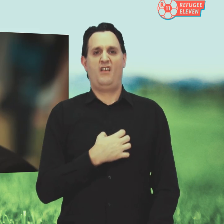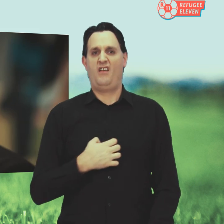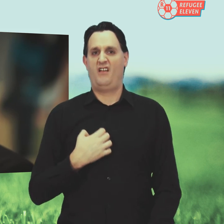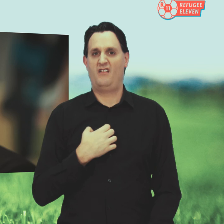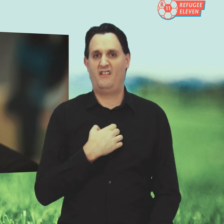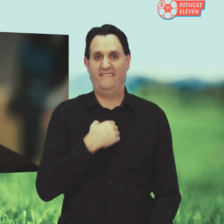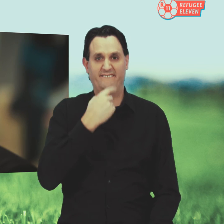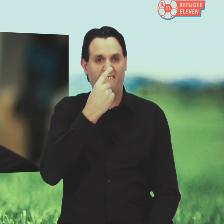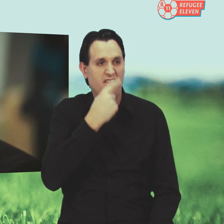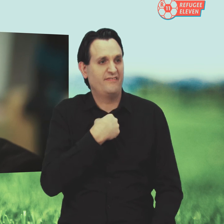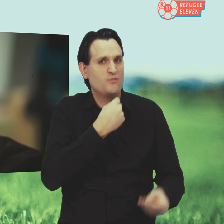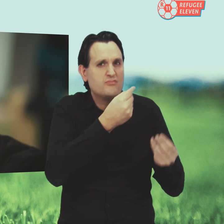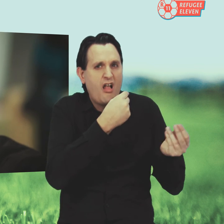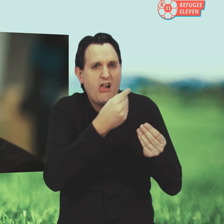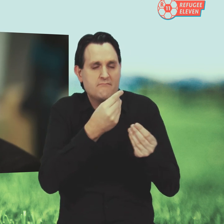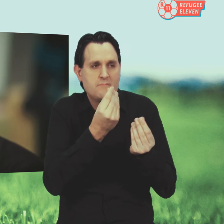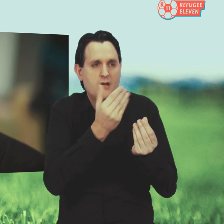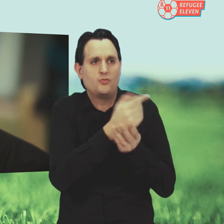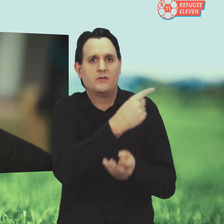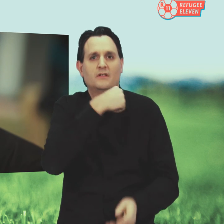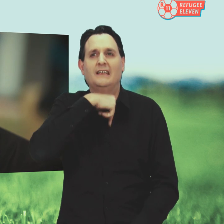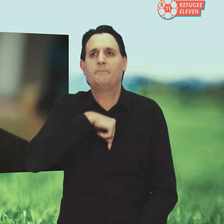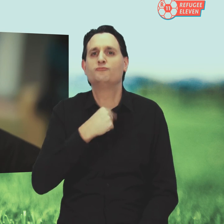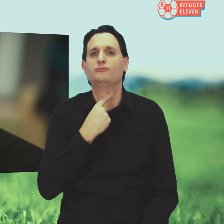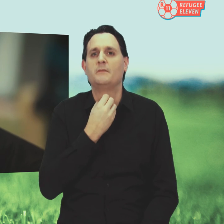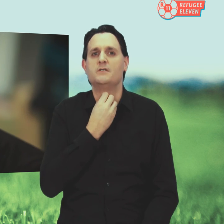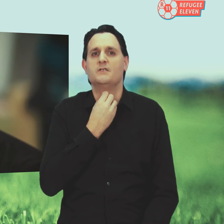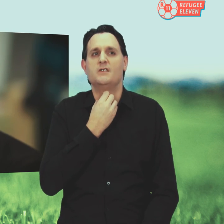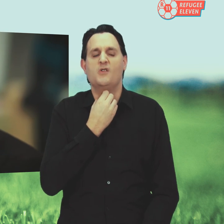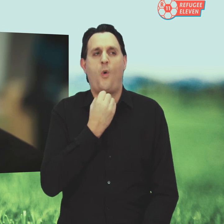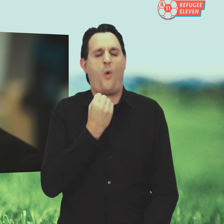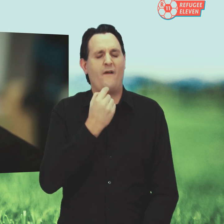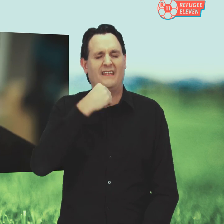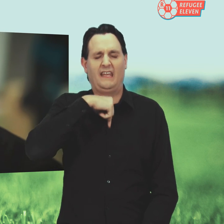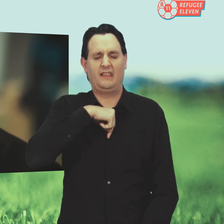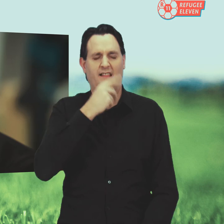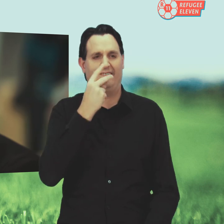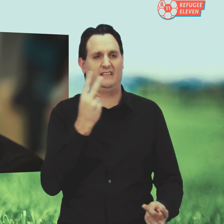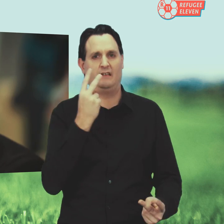When they speak with you and you can feel the shaking in their voice, you know,